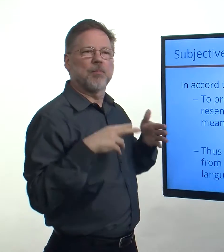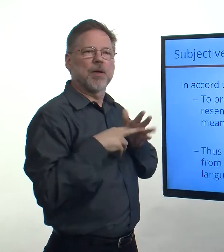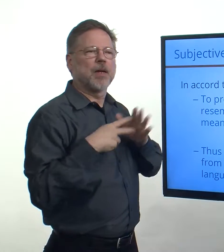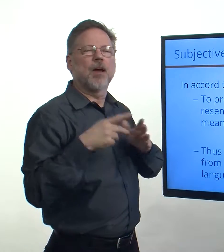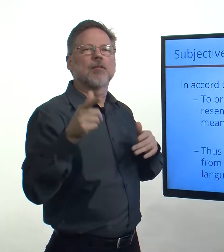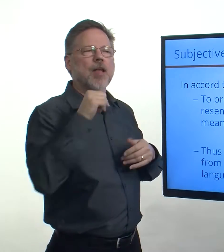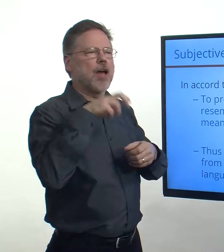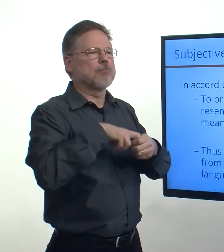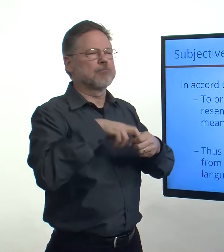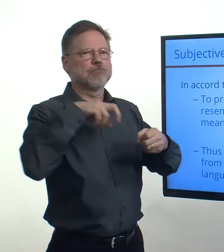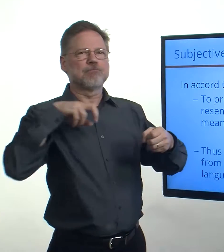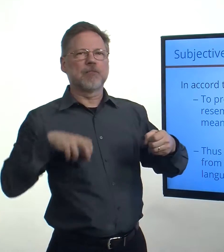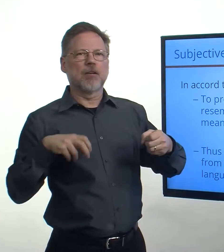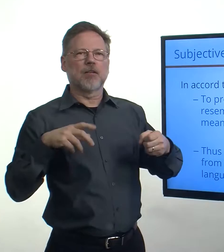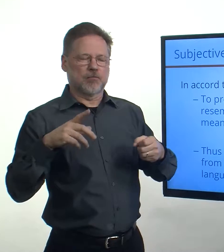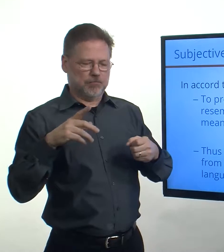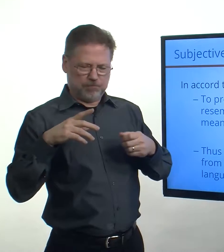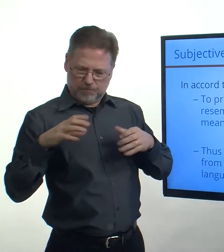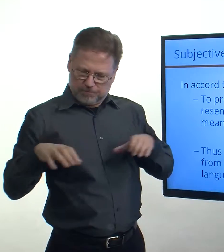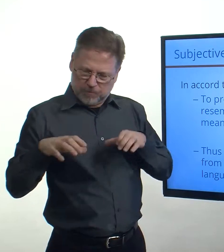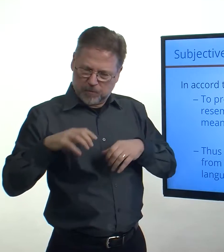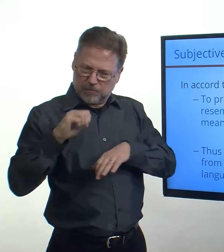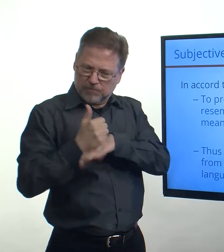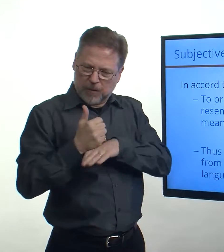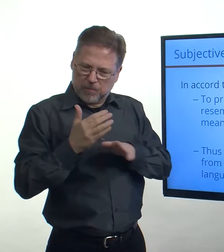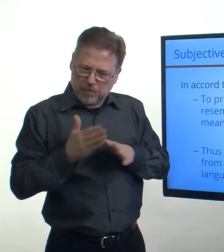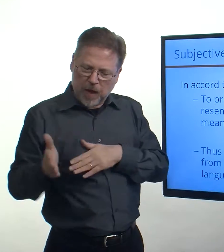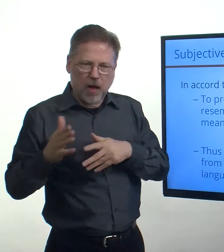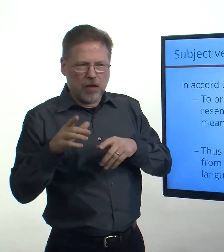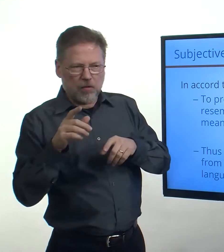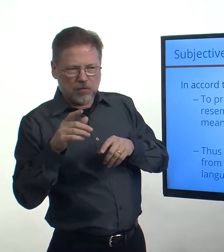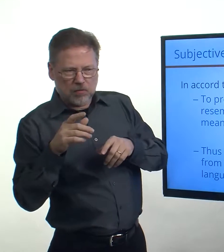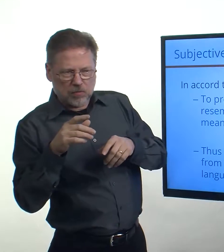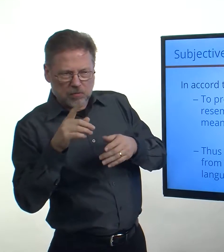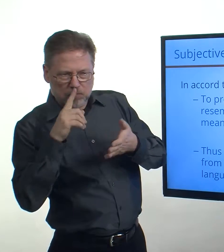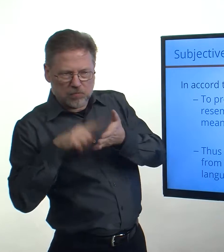The subjective aspect means that you have not removed yourself from the situation in